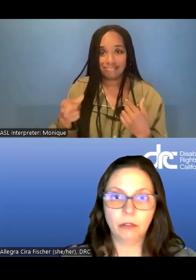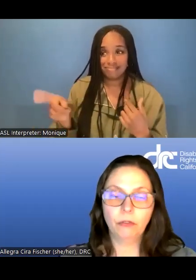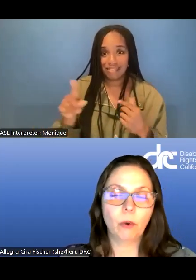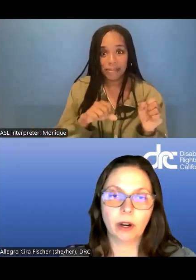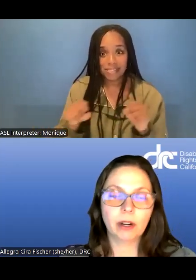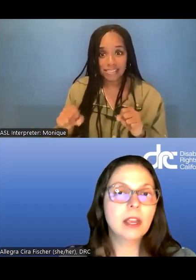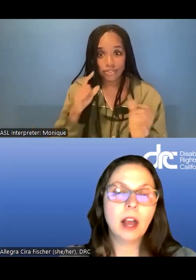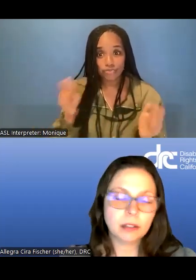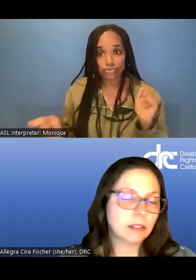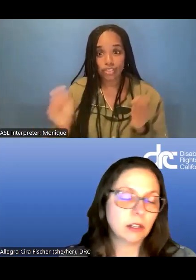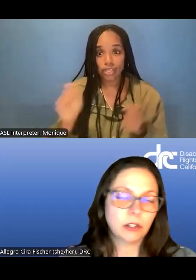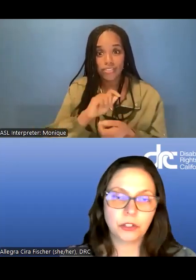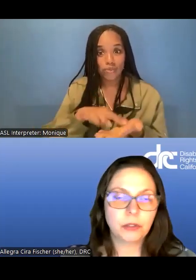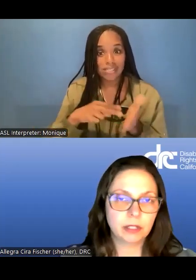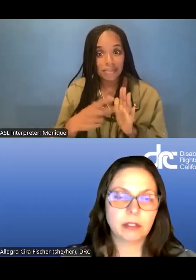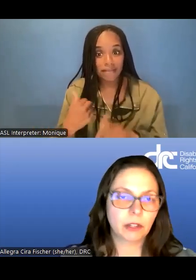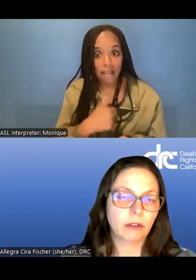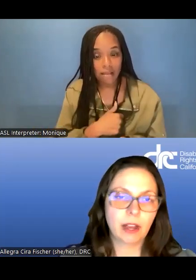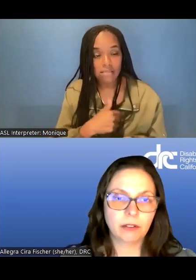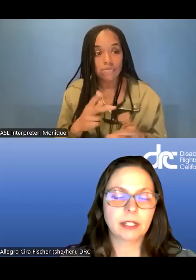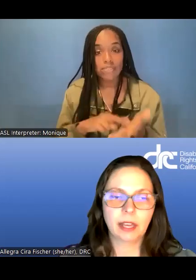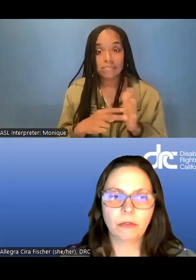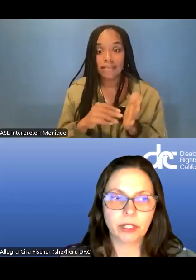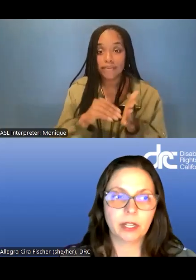for us and our students on the ground in California?